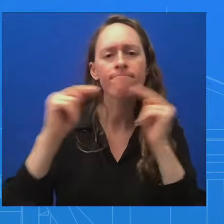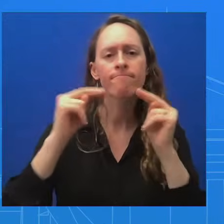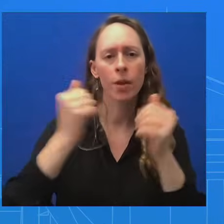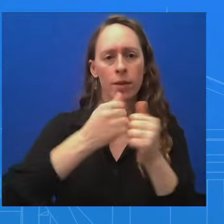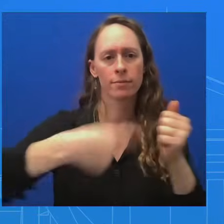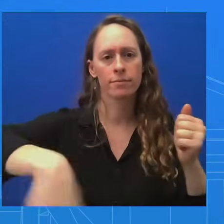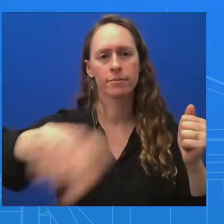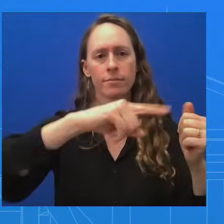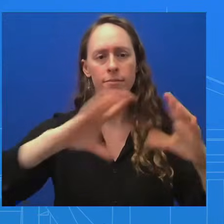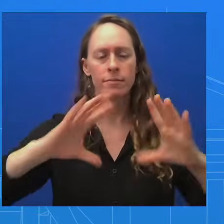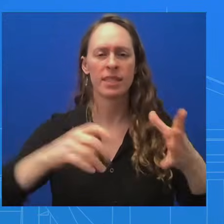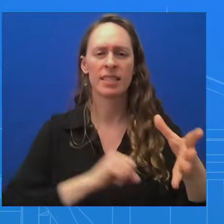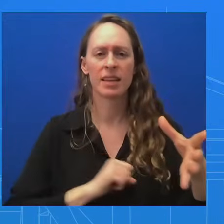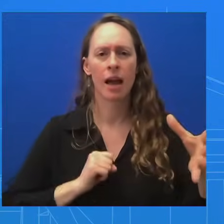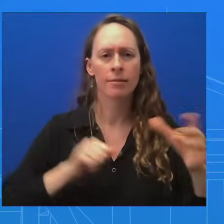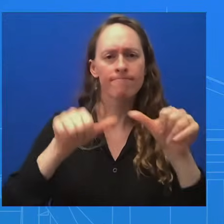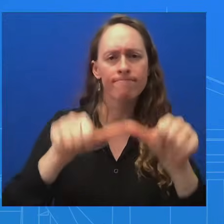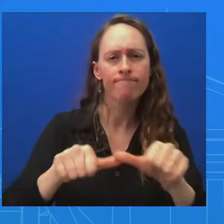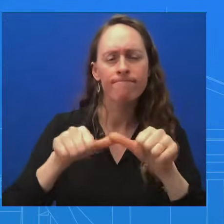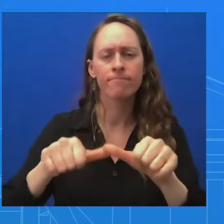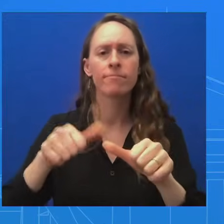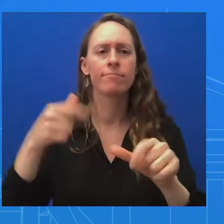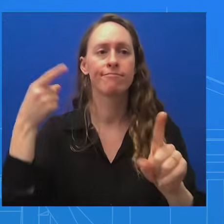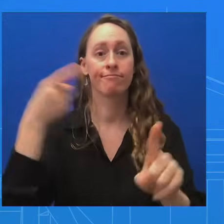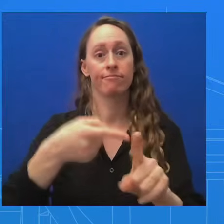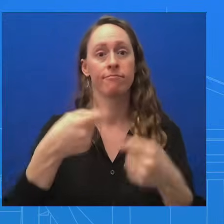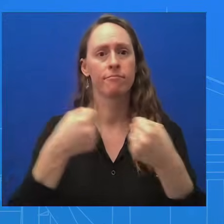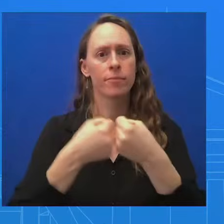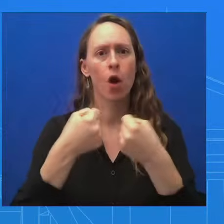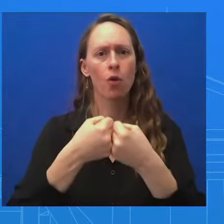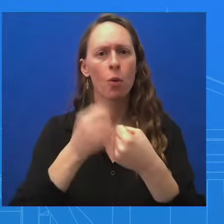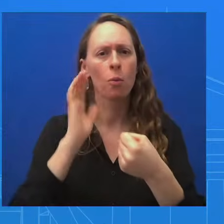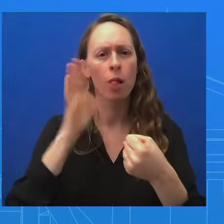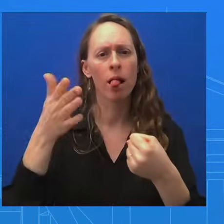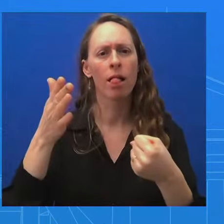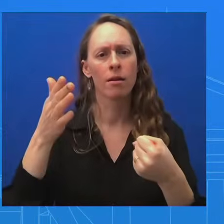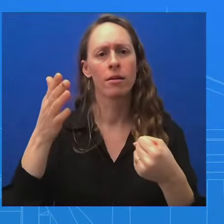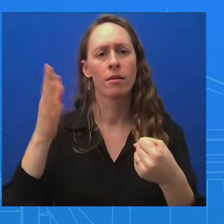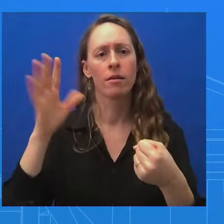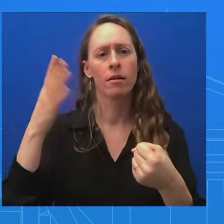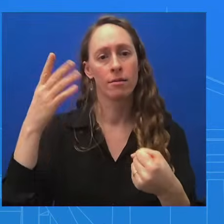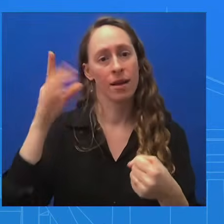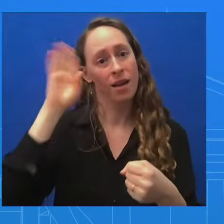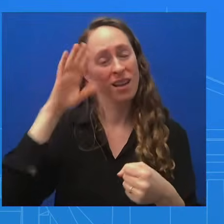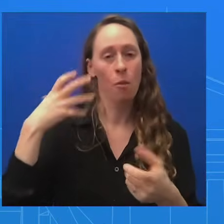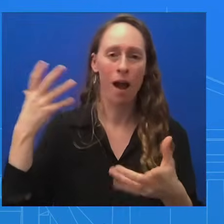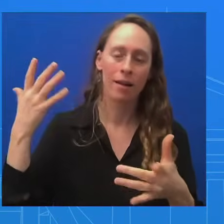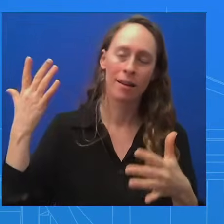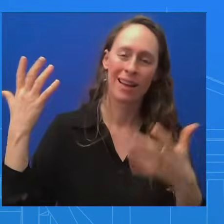something that the American people want to see. And then we'll see what happens. I don't want to get into hypotheticals. I don't want to guess what's going to happen.